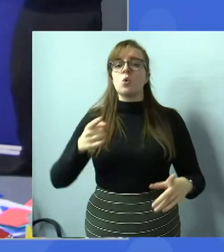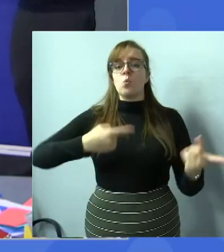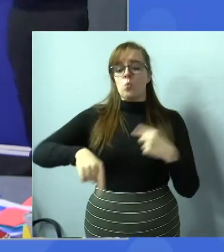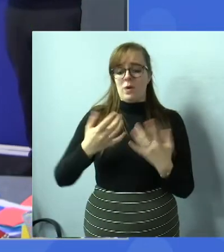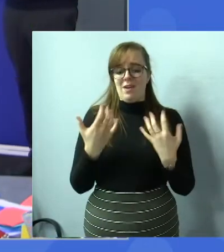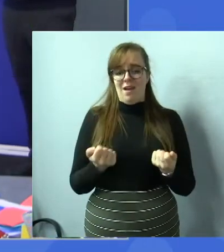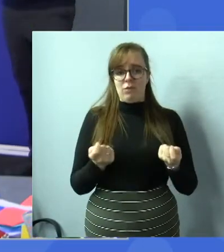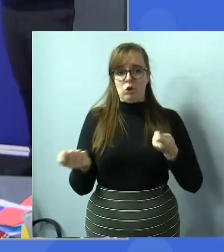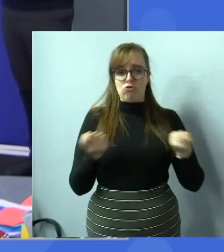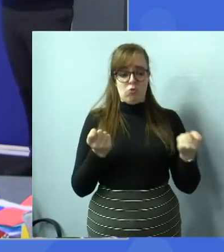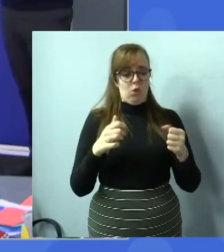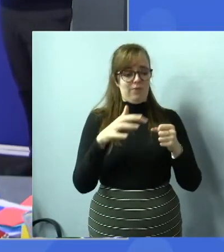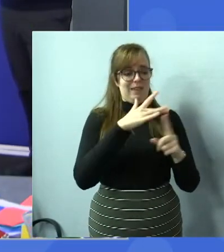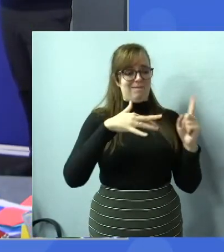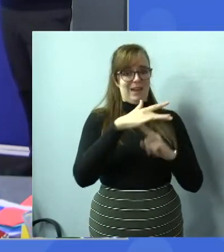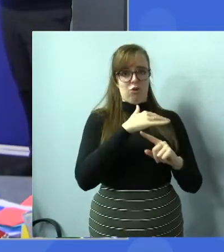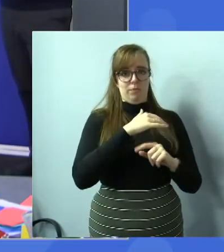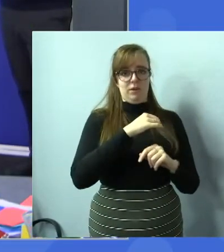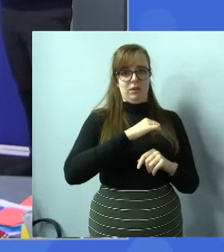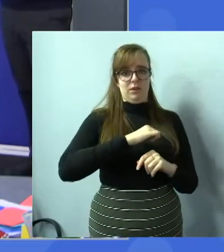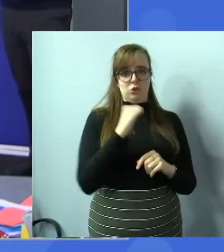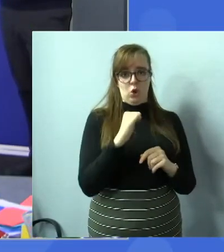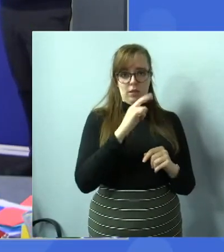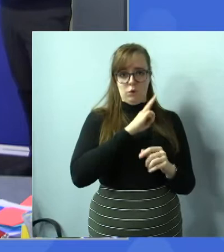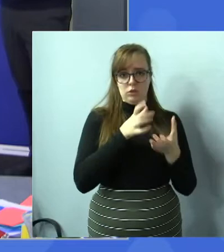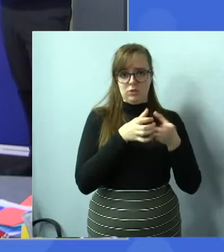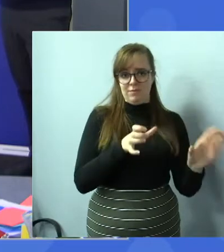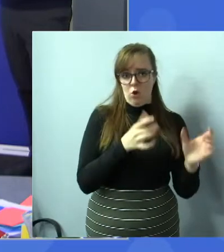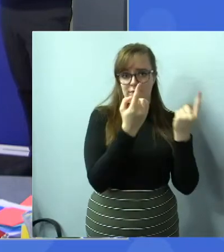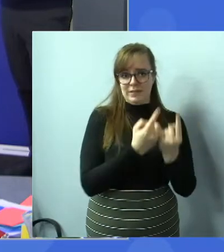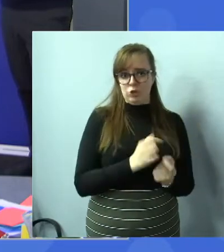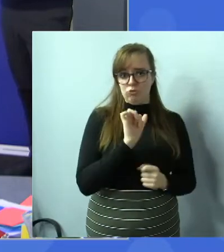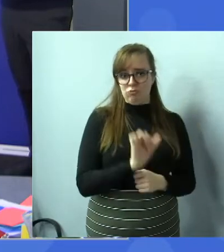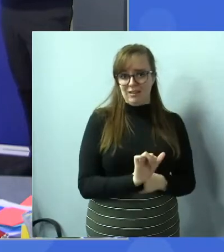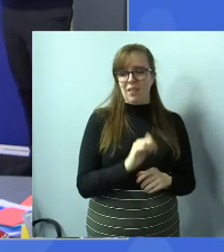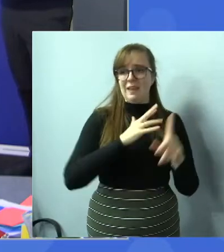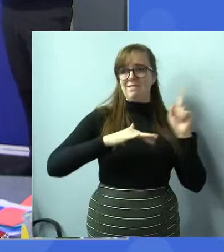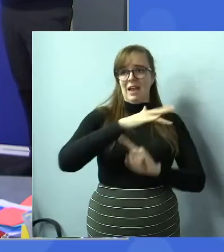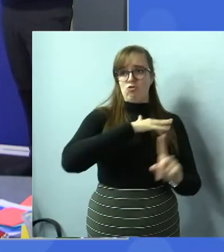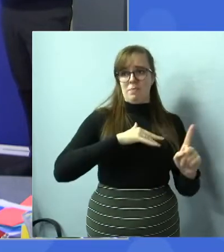installed as it evolved matters that correct the environment we have we do